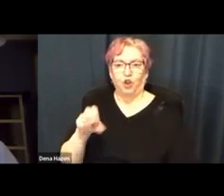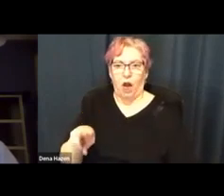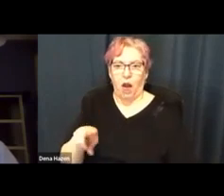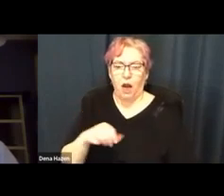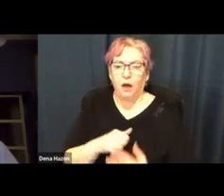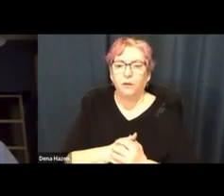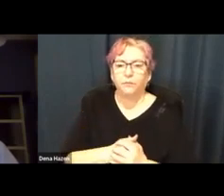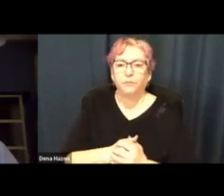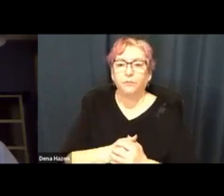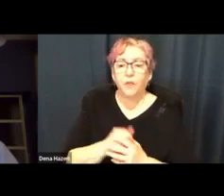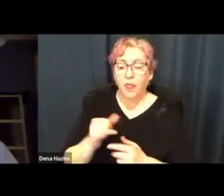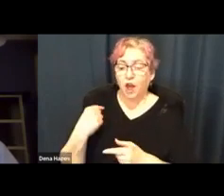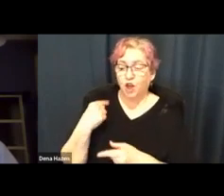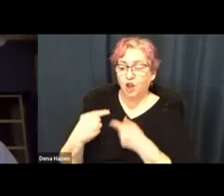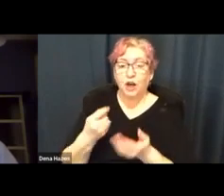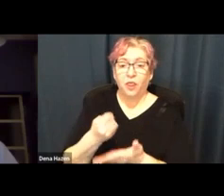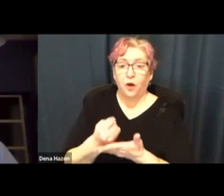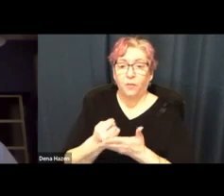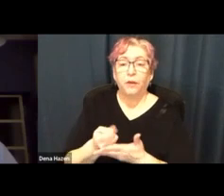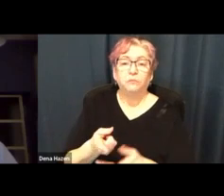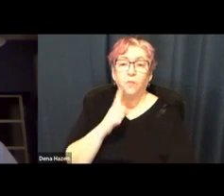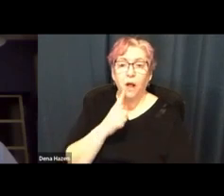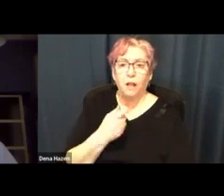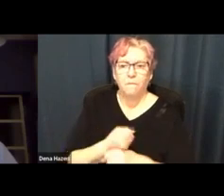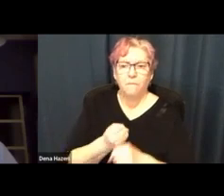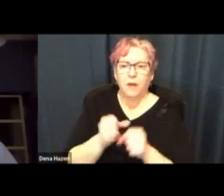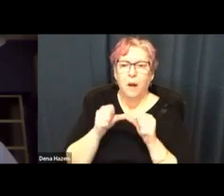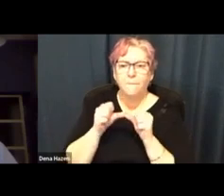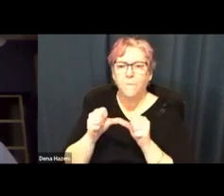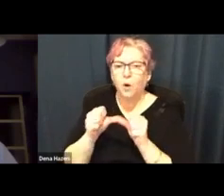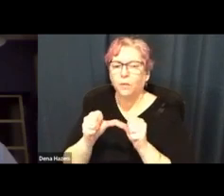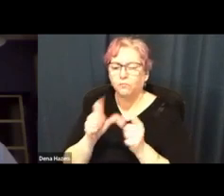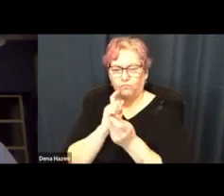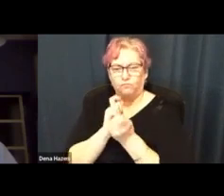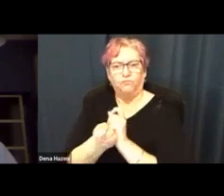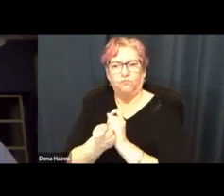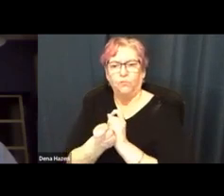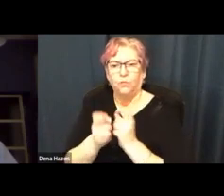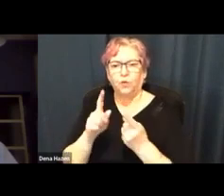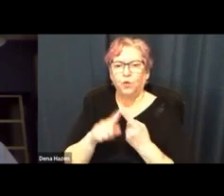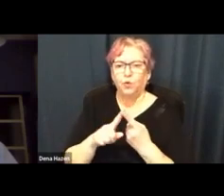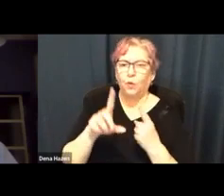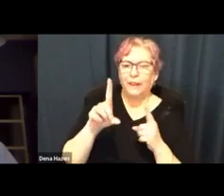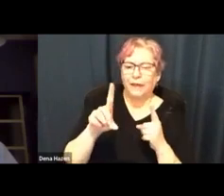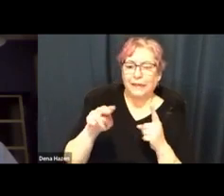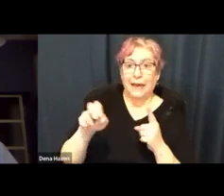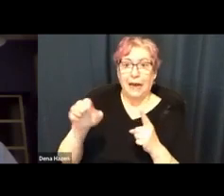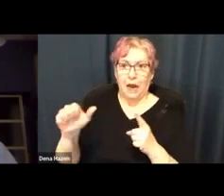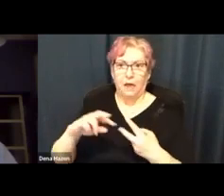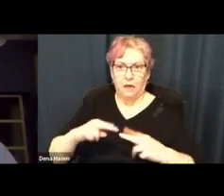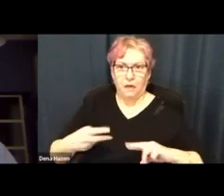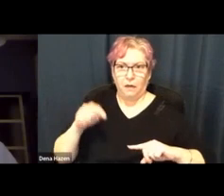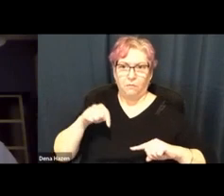Gene therapy generally makes permanent alterations to DNA.